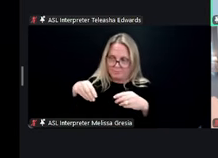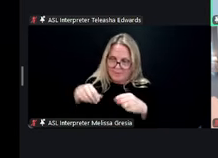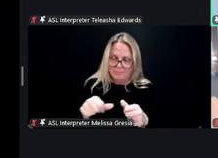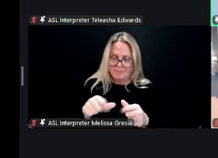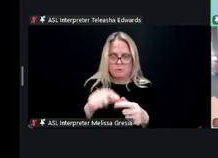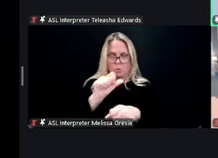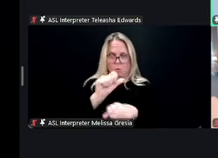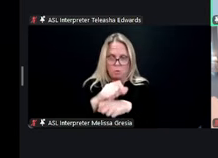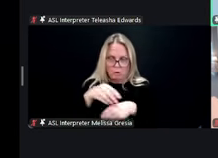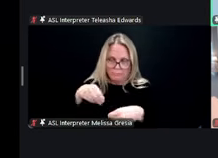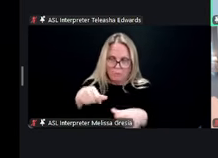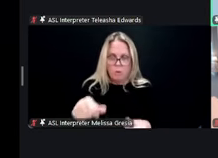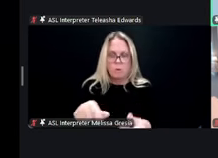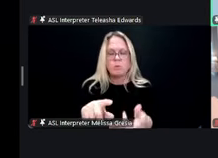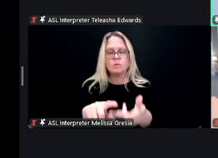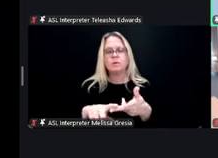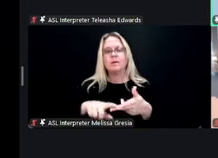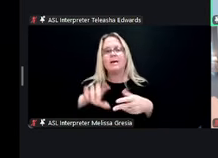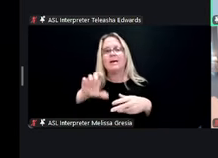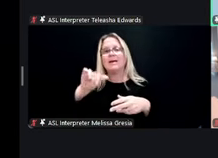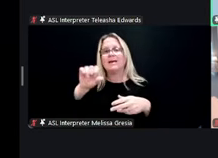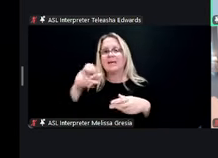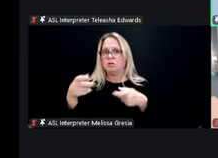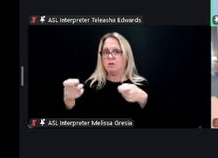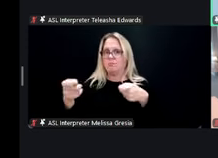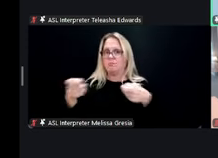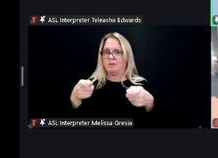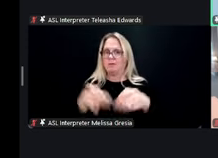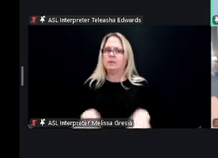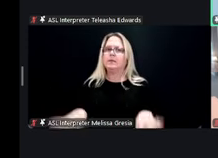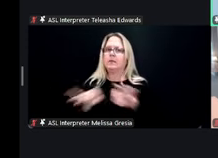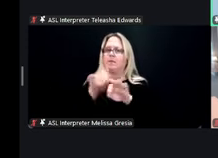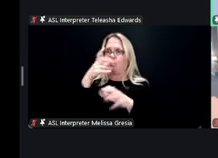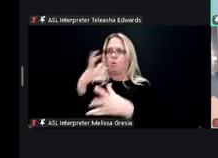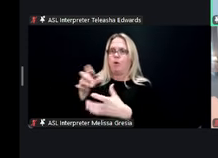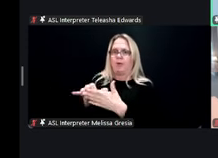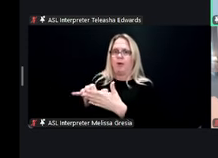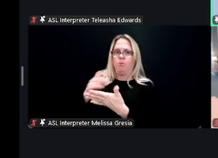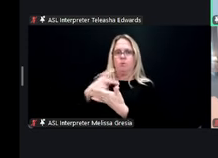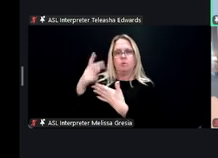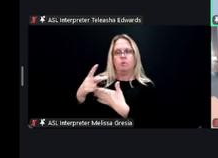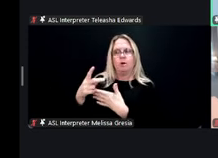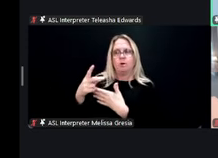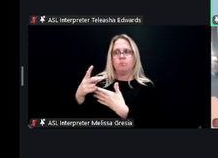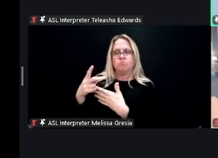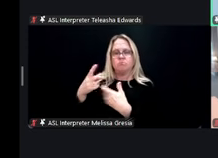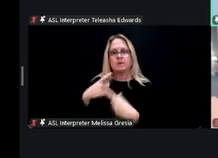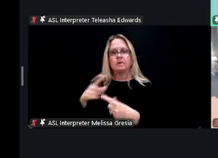Cash management will be key because we want this program to be successful and being able to manage